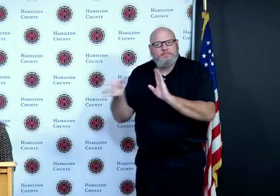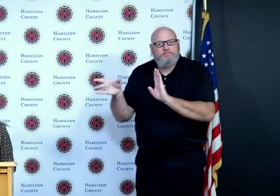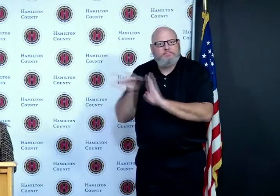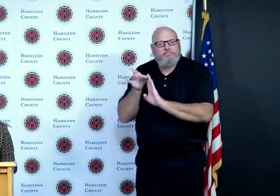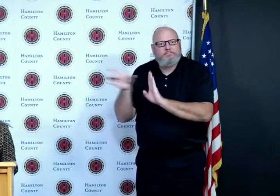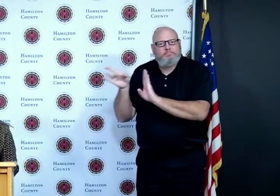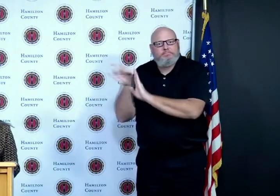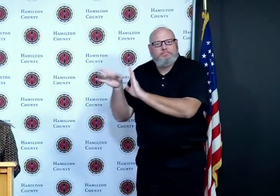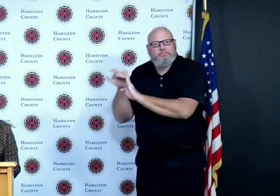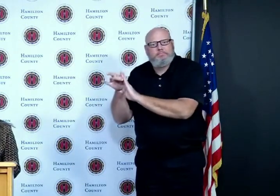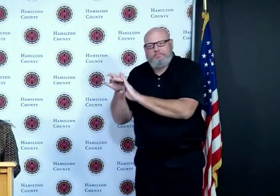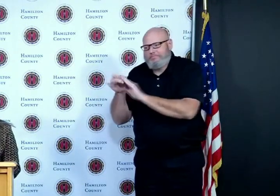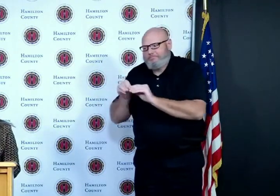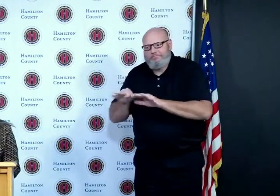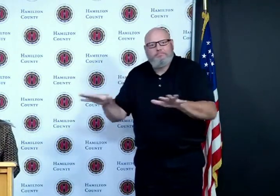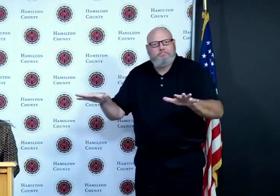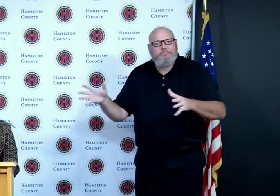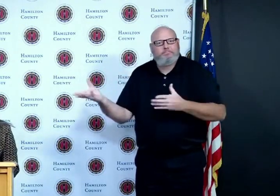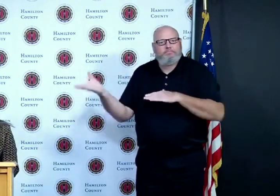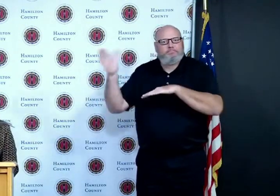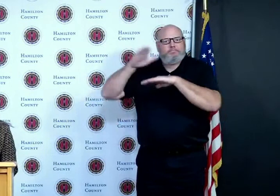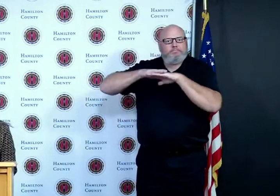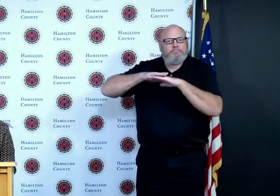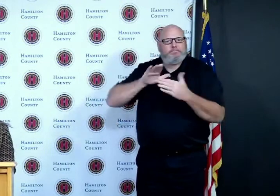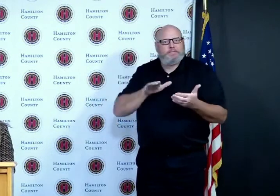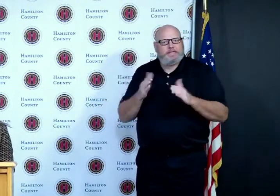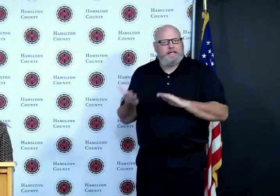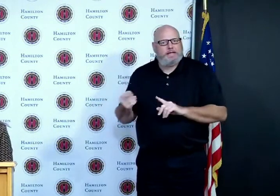have passed away so it's it's really kind of disconcerting when you look at that number but